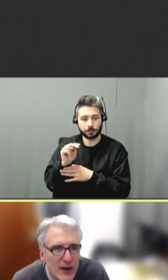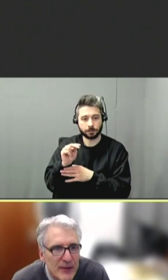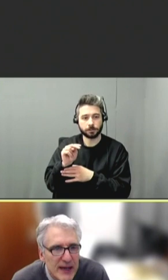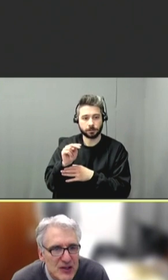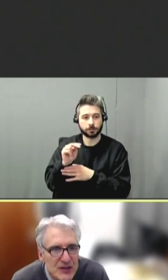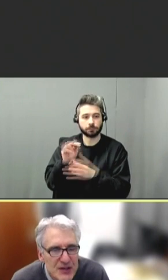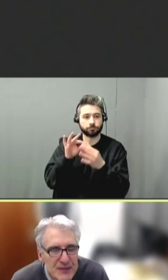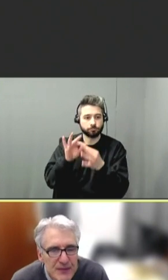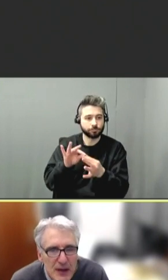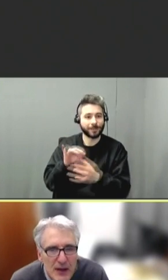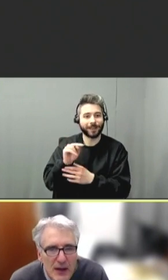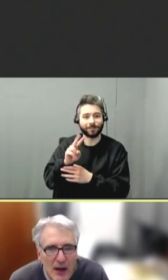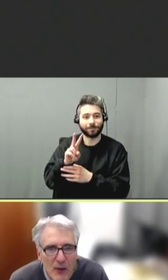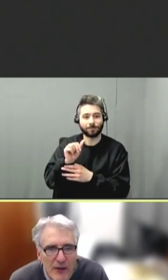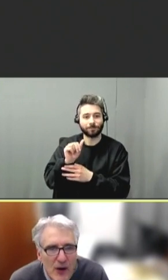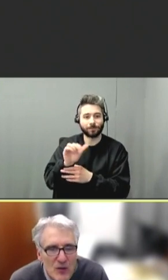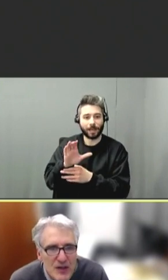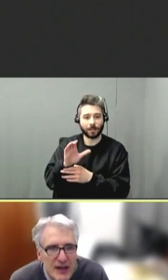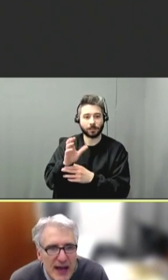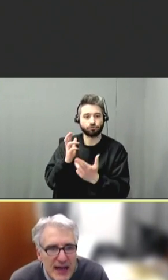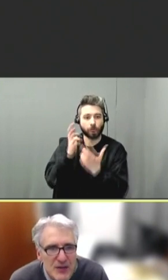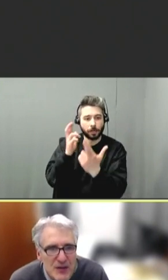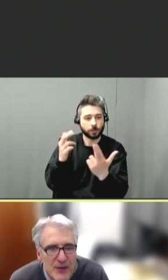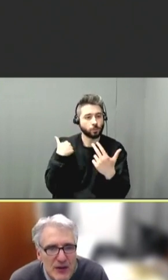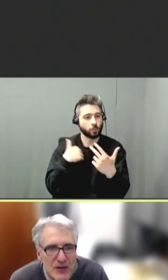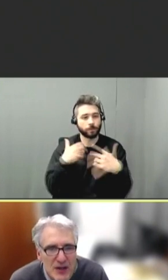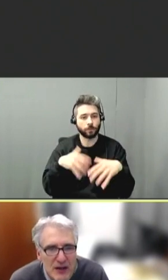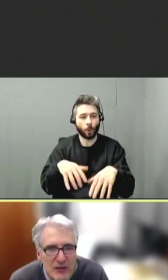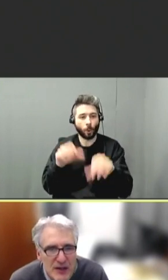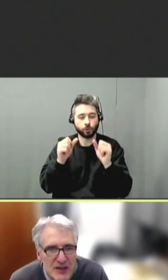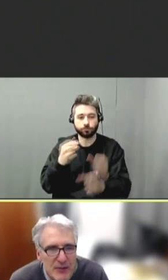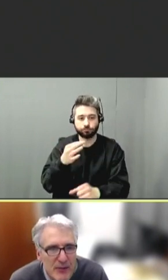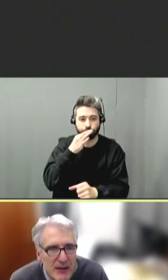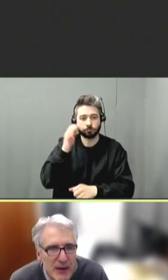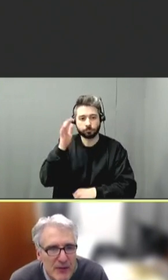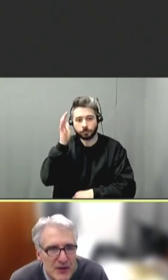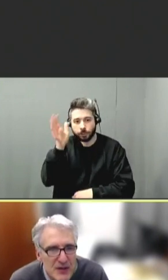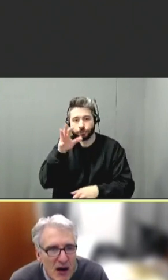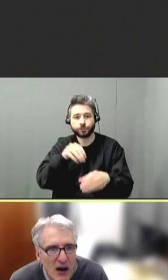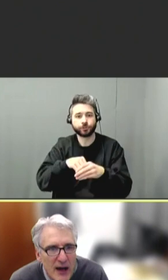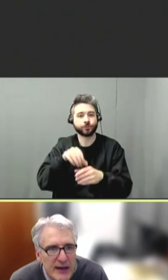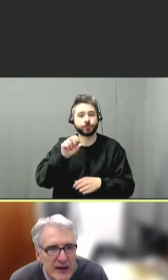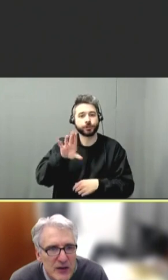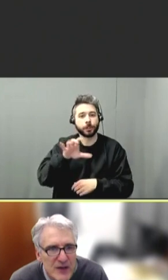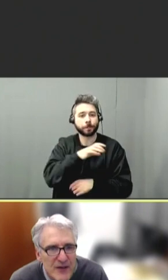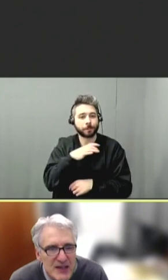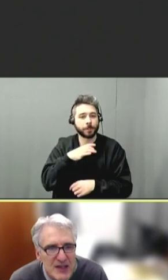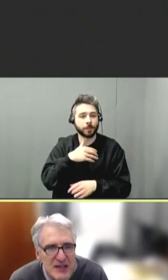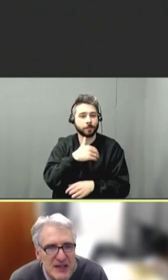recommendations. We've hosted expert speakers, including subcommittee members on U.S. vaccine